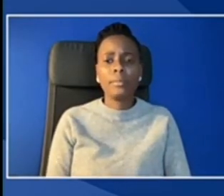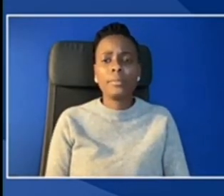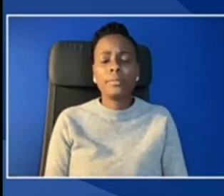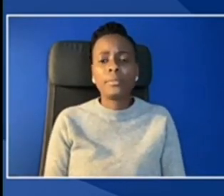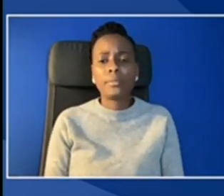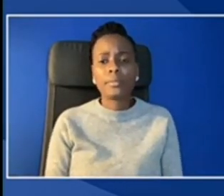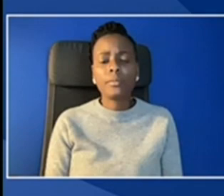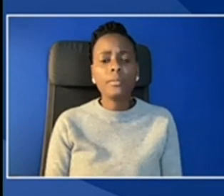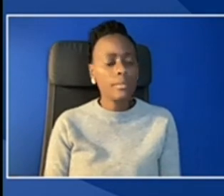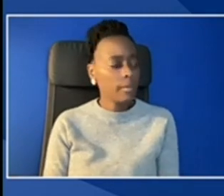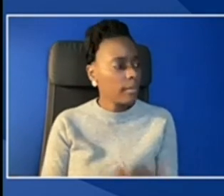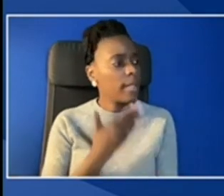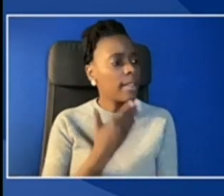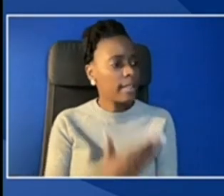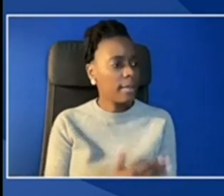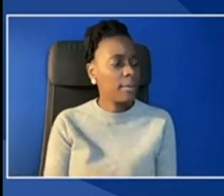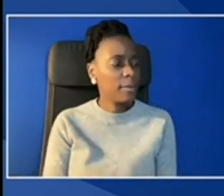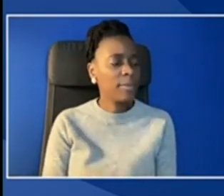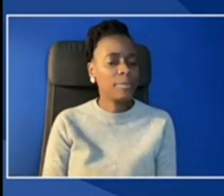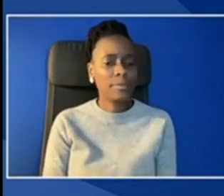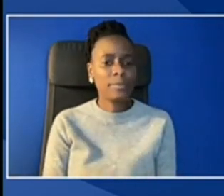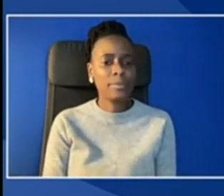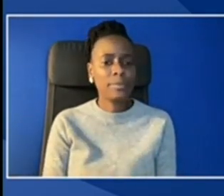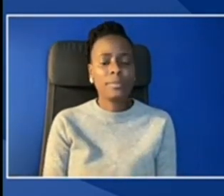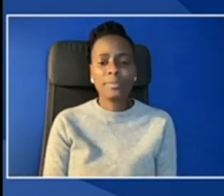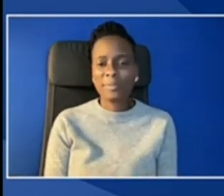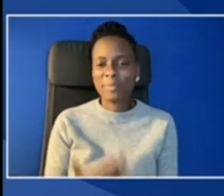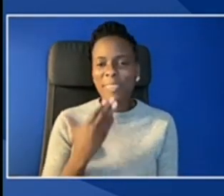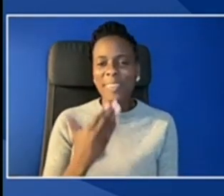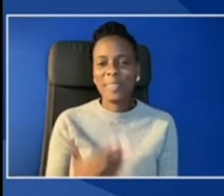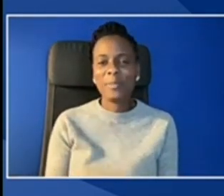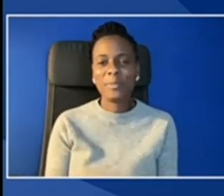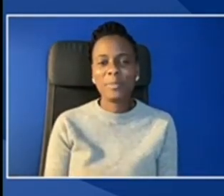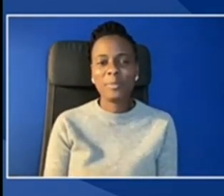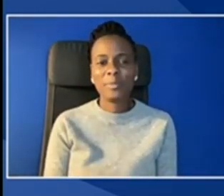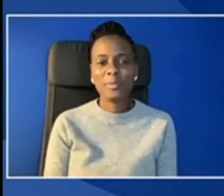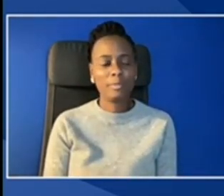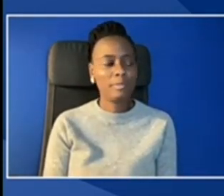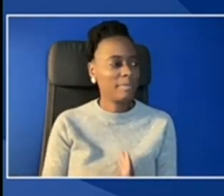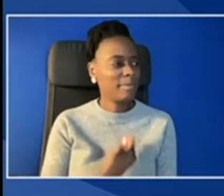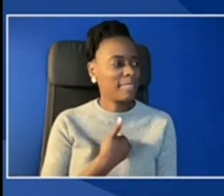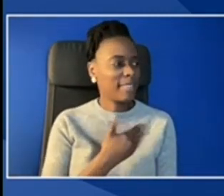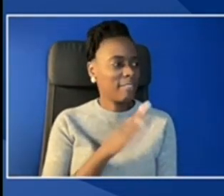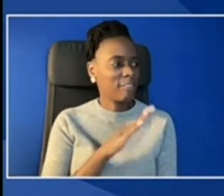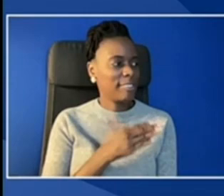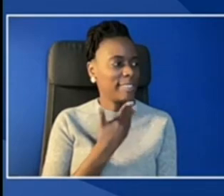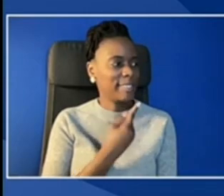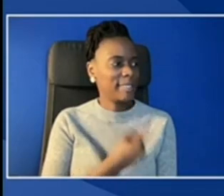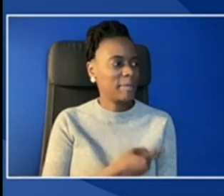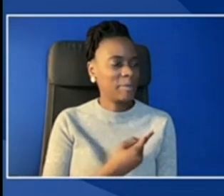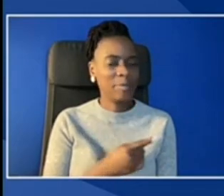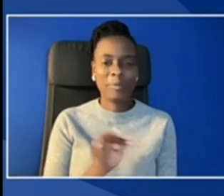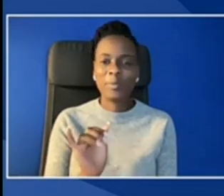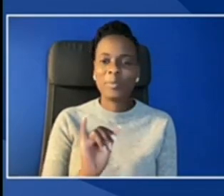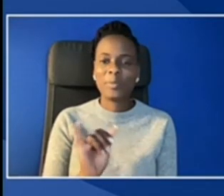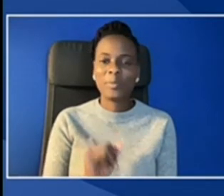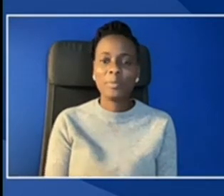Thank you, Courtney. Thank you. Have a great day. Thanks. You too. Who do we have next?